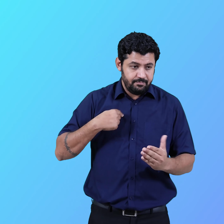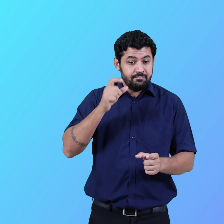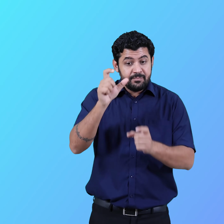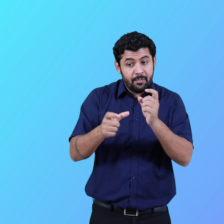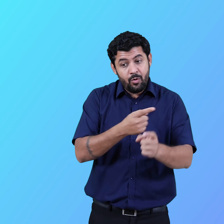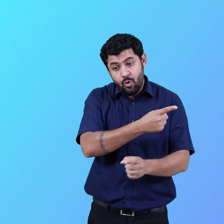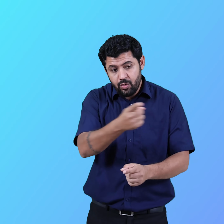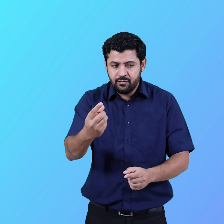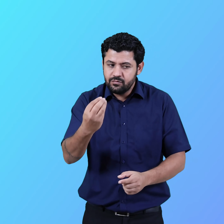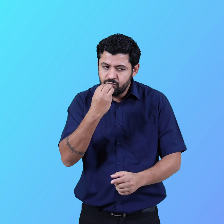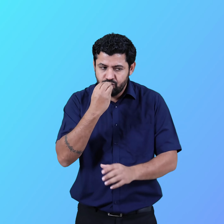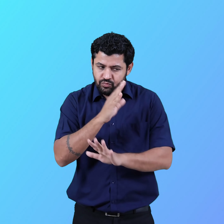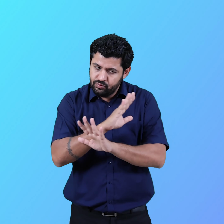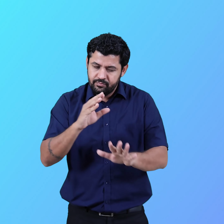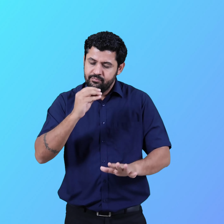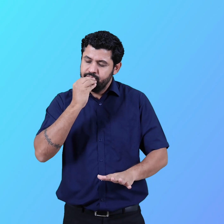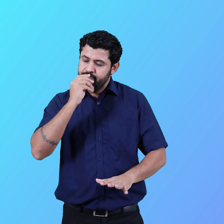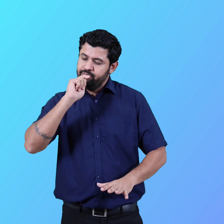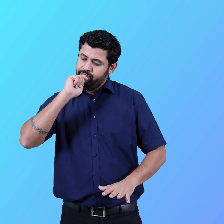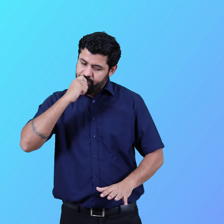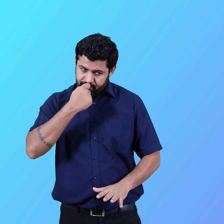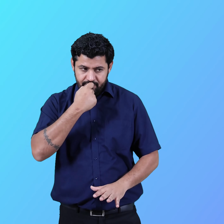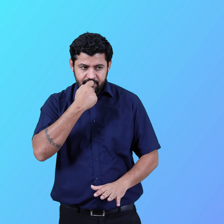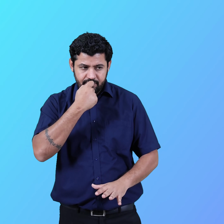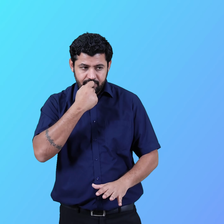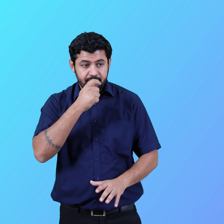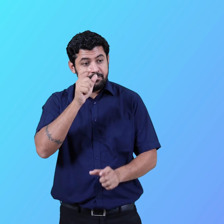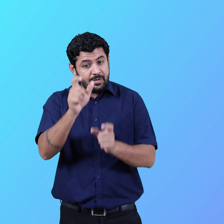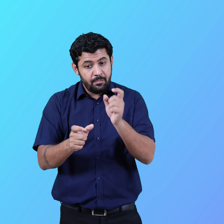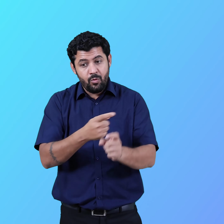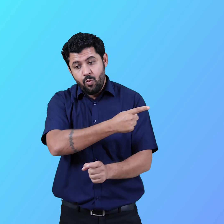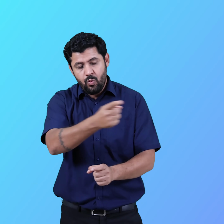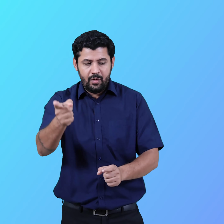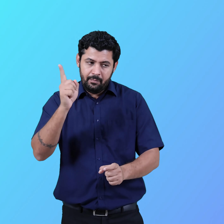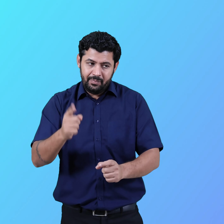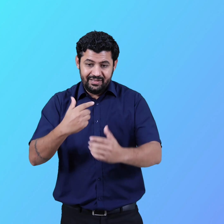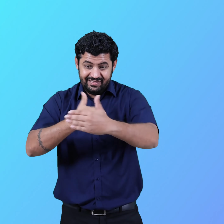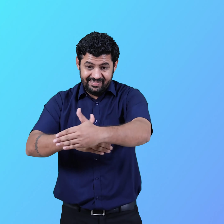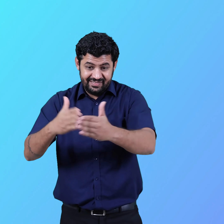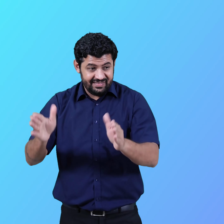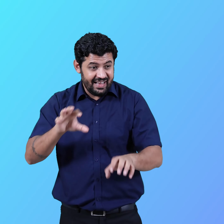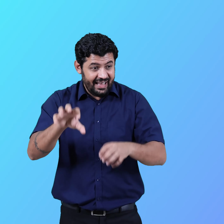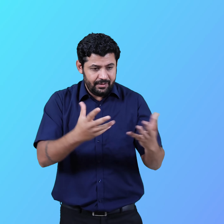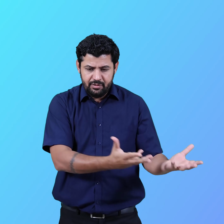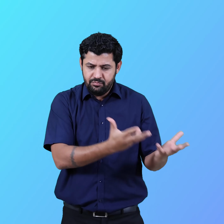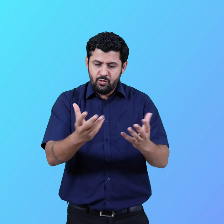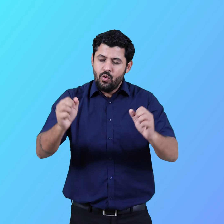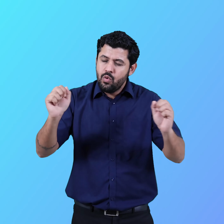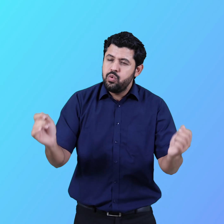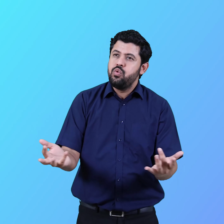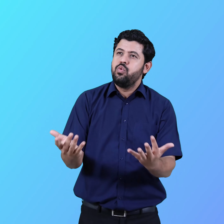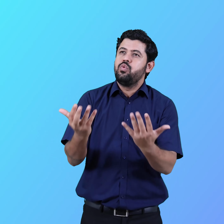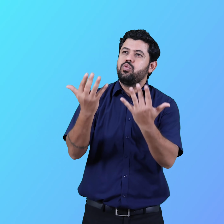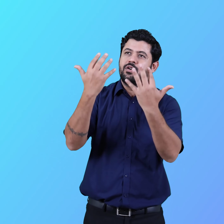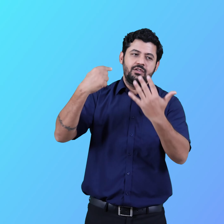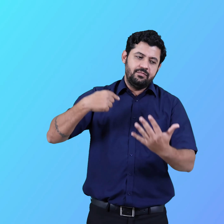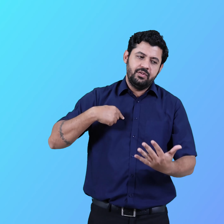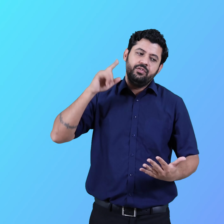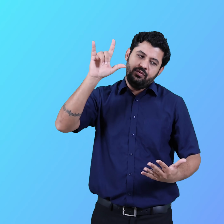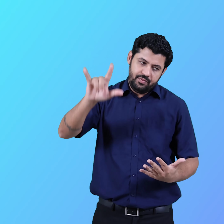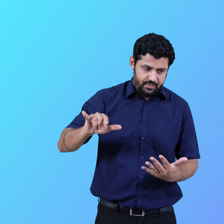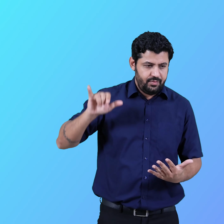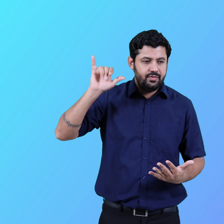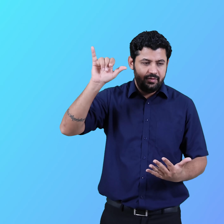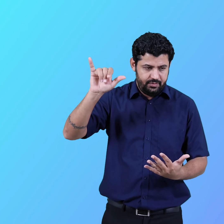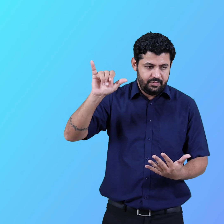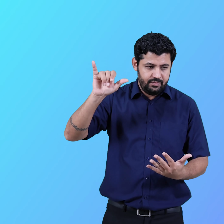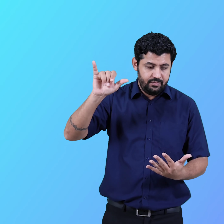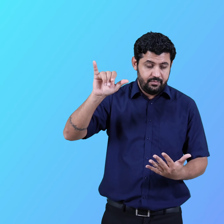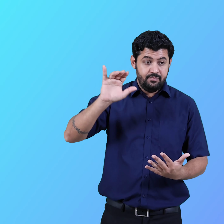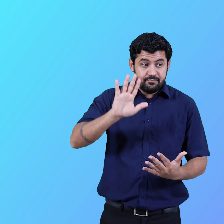You must not eat anything, and you must bring an offering as a gift to the LORD.